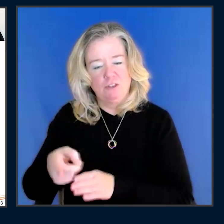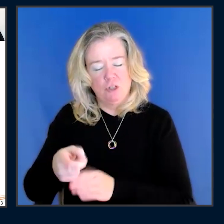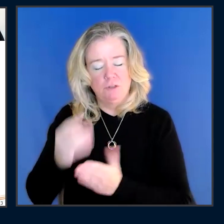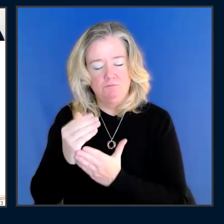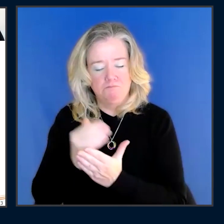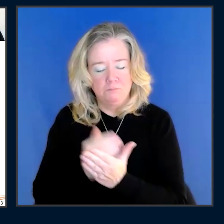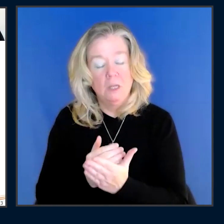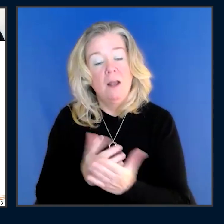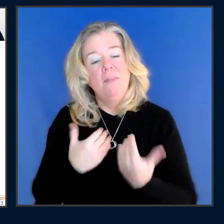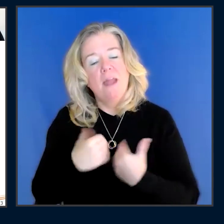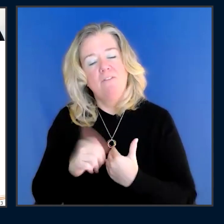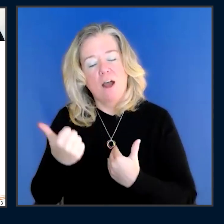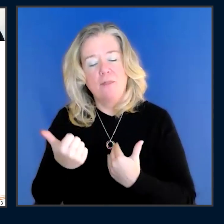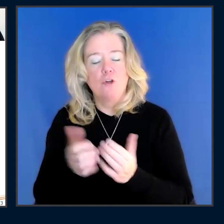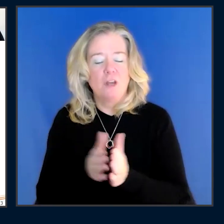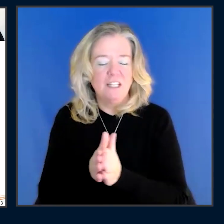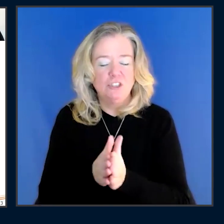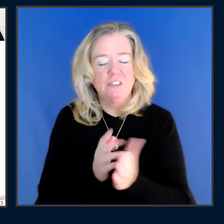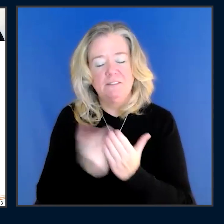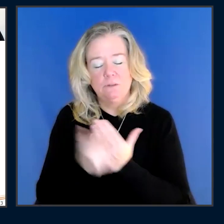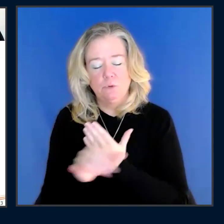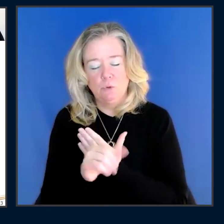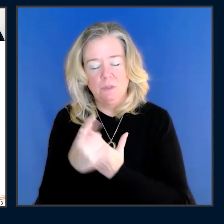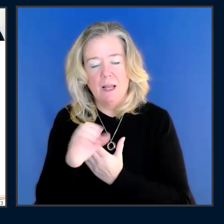endorsed professionals. And there are other initiatives